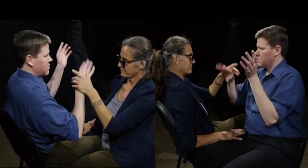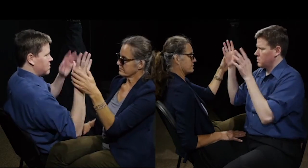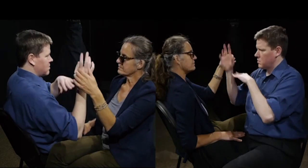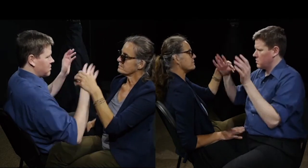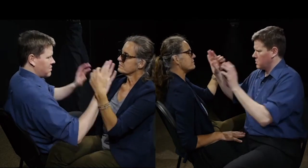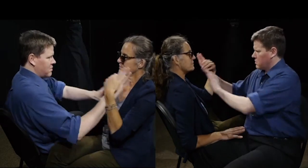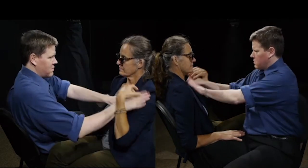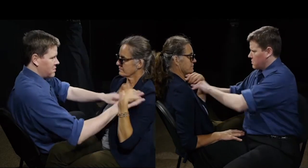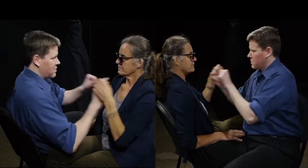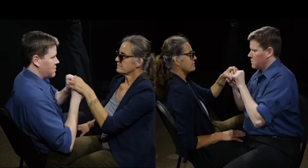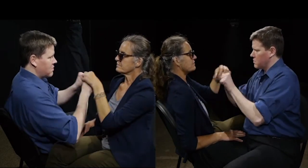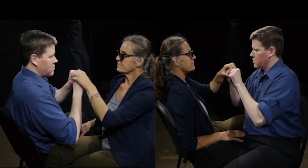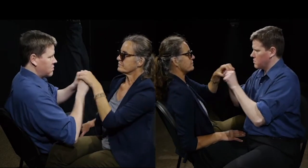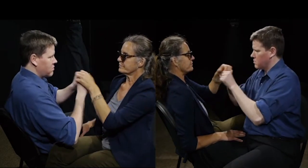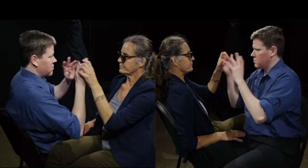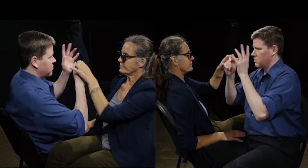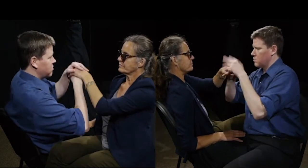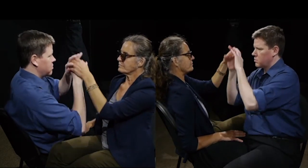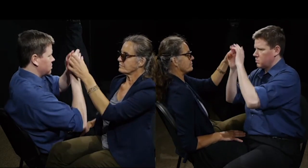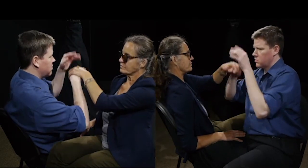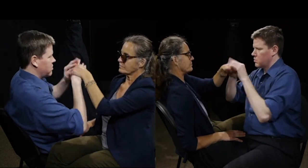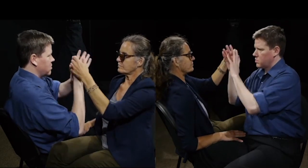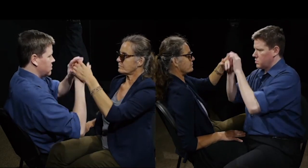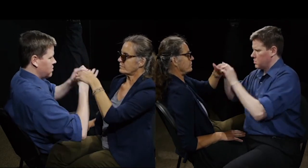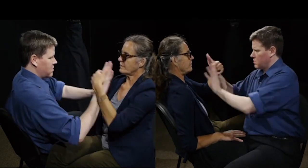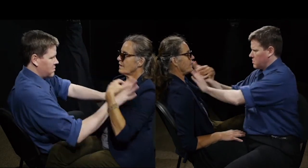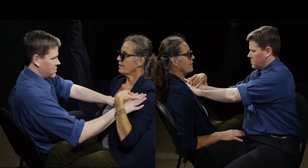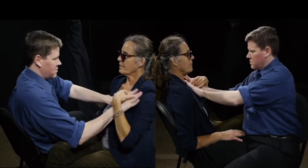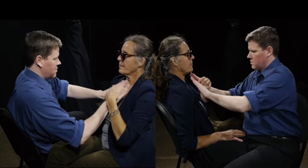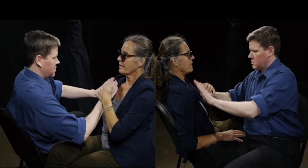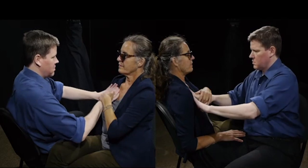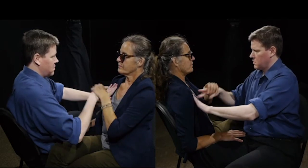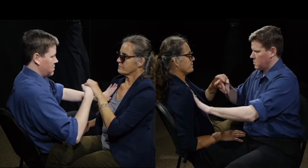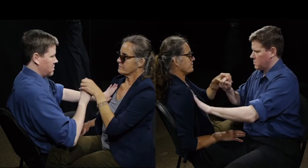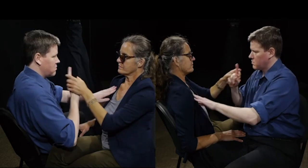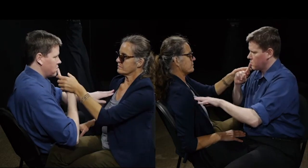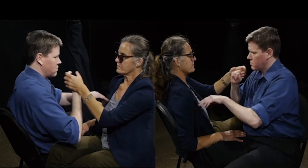Isn't that number astonishing? ASL is the very opposite of that, and I'm delighted that